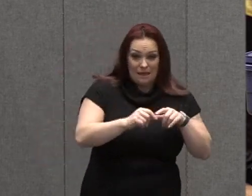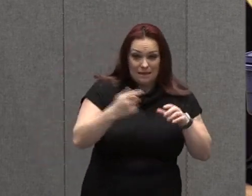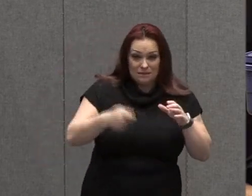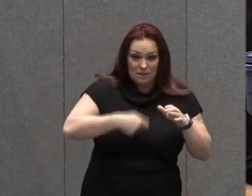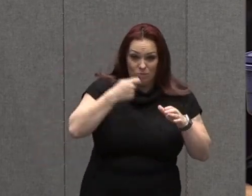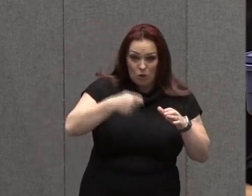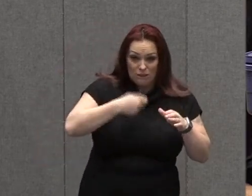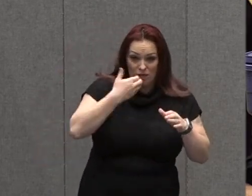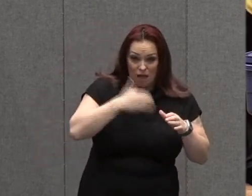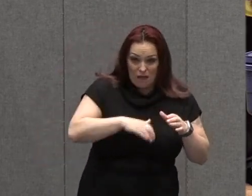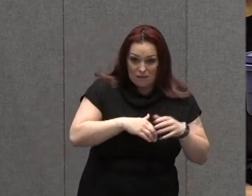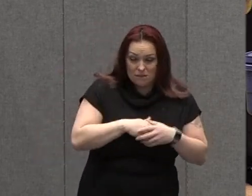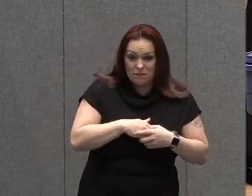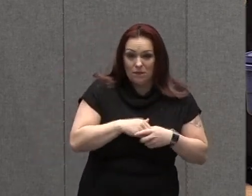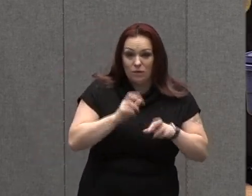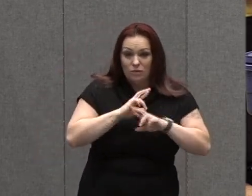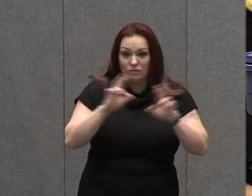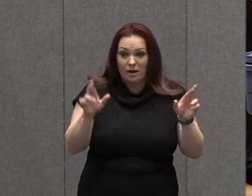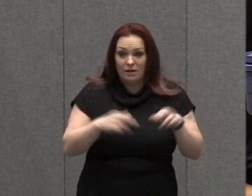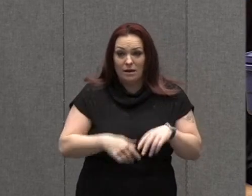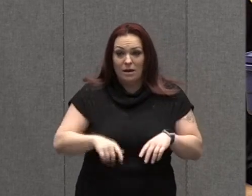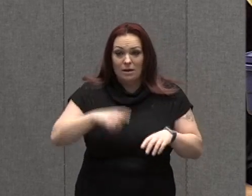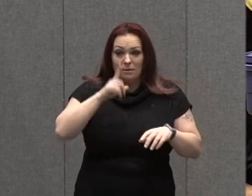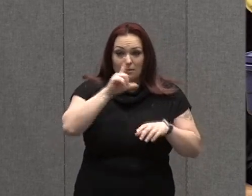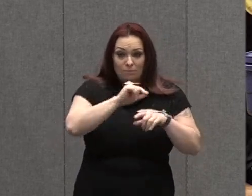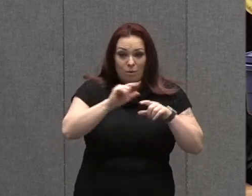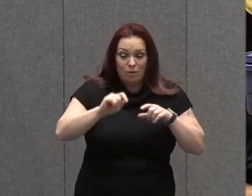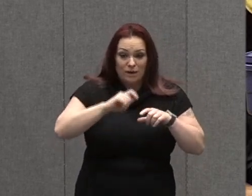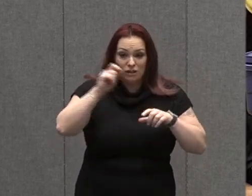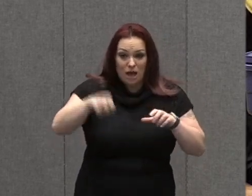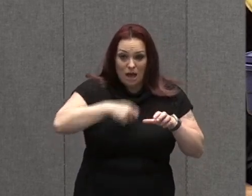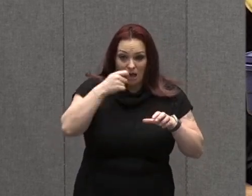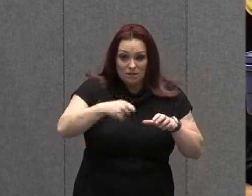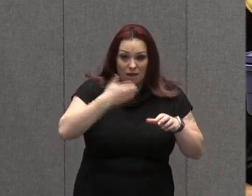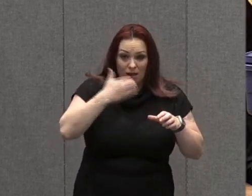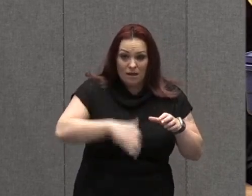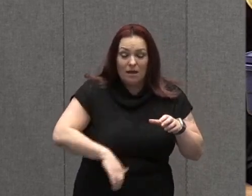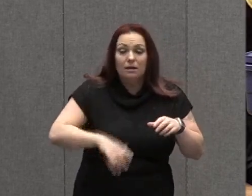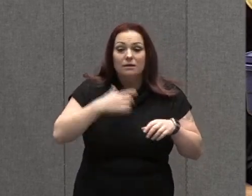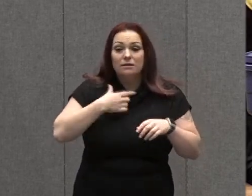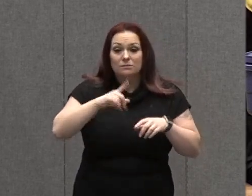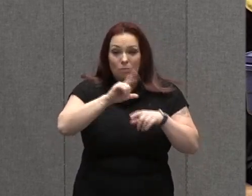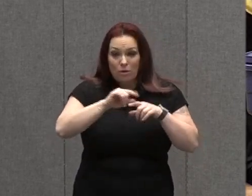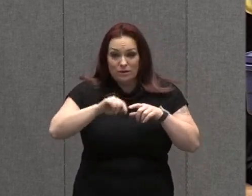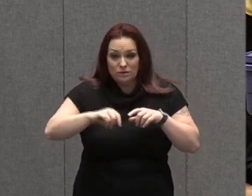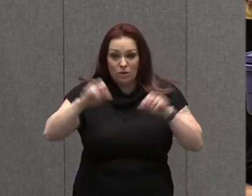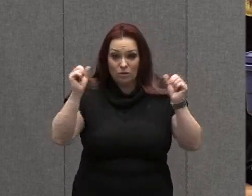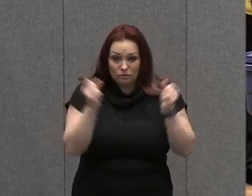Ready say it, here you go. (speaking at the same time)